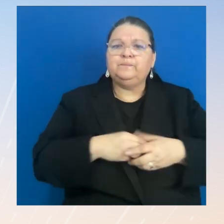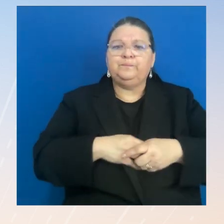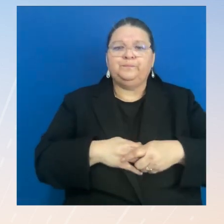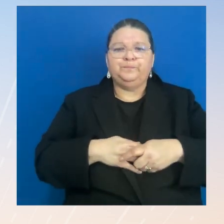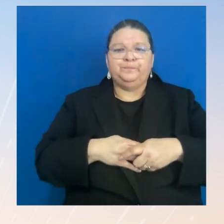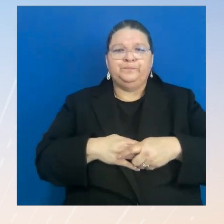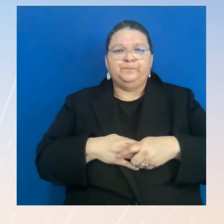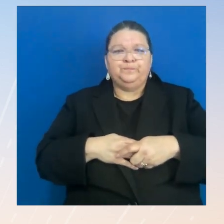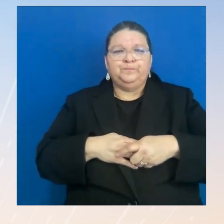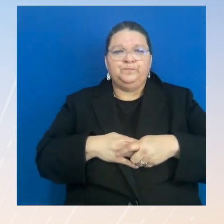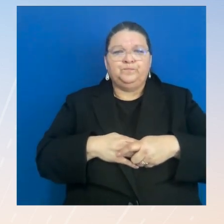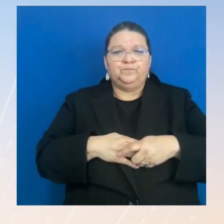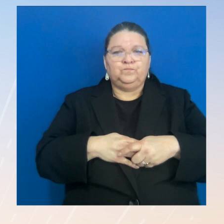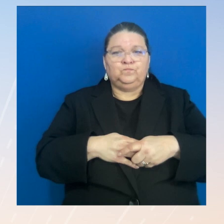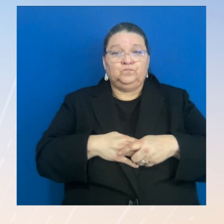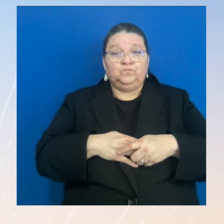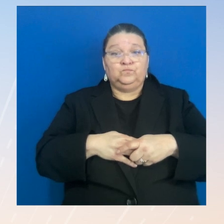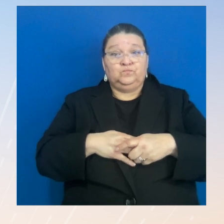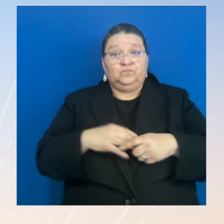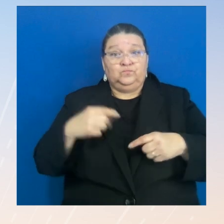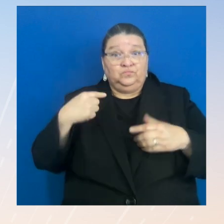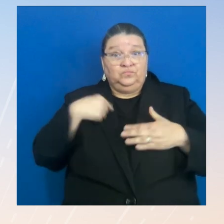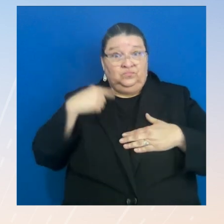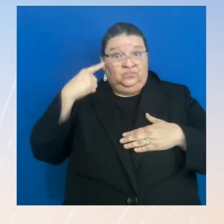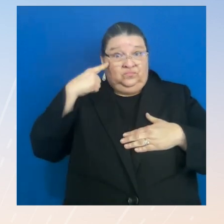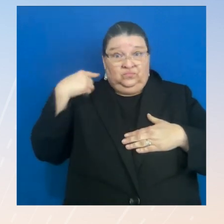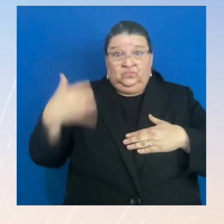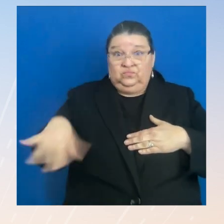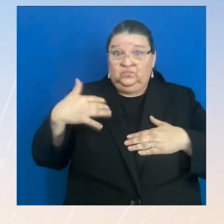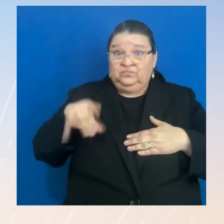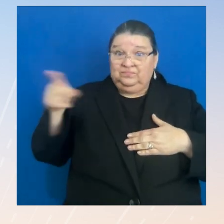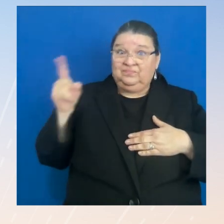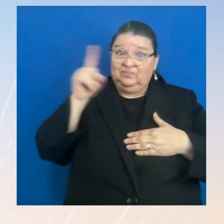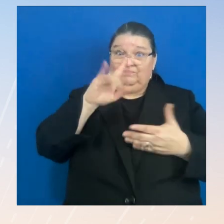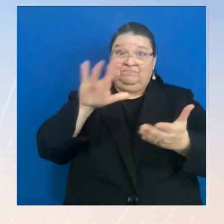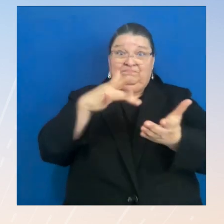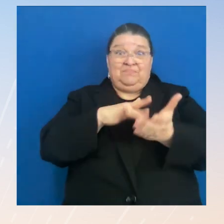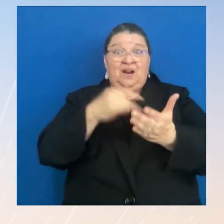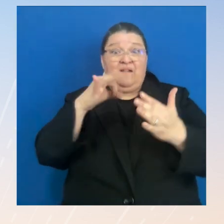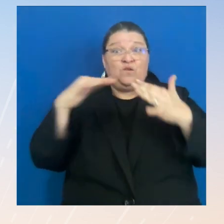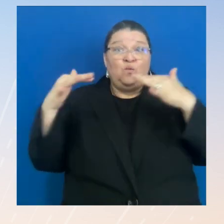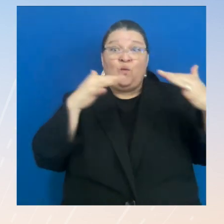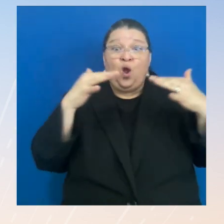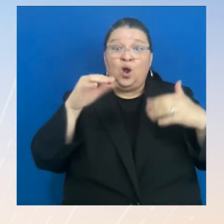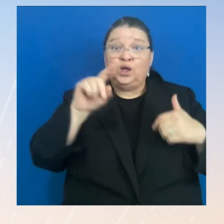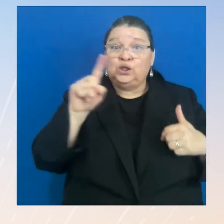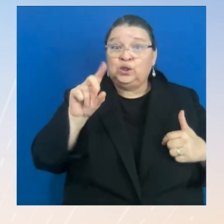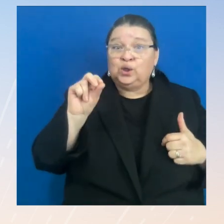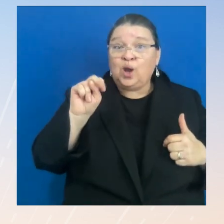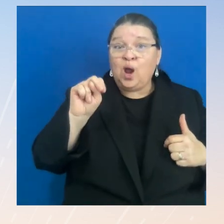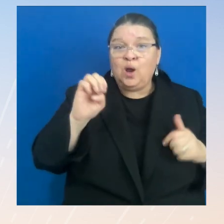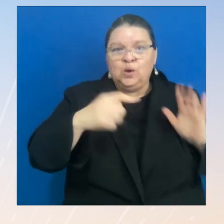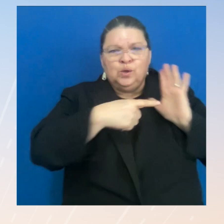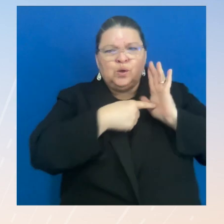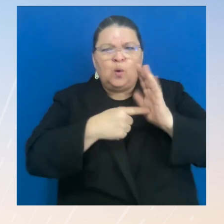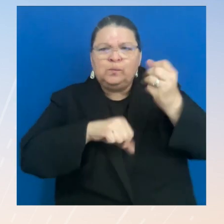shows their strong support for President Zelenskyy, for the Ukrainian military, for Ukrainians, and we certainly support that.